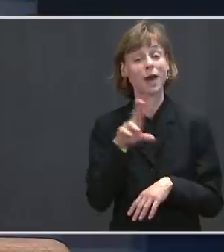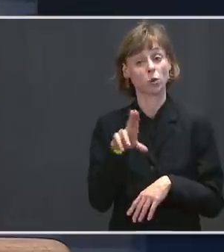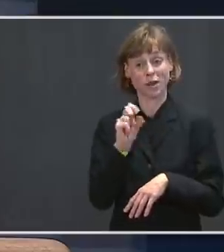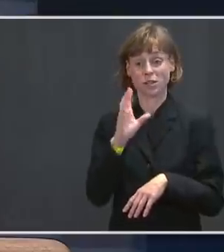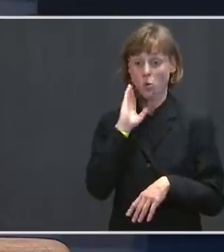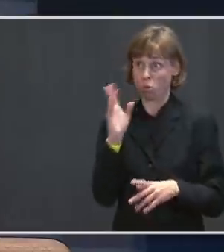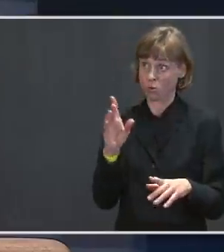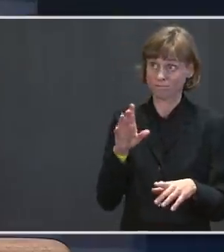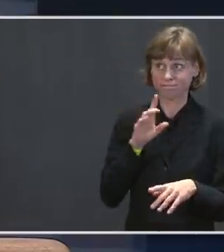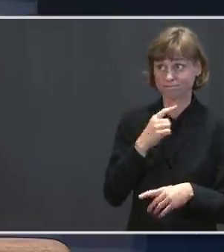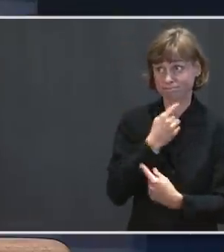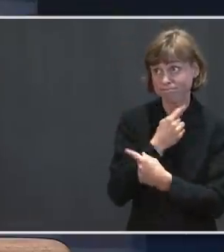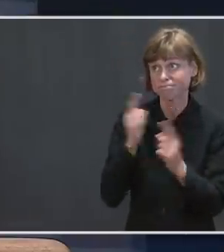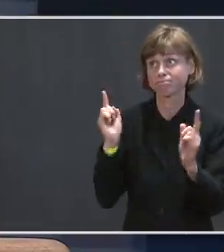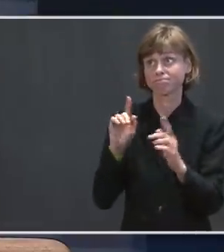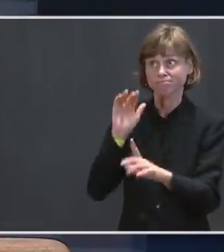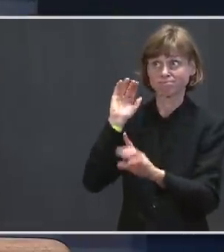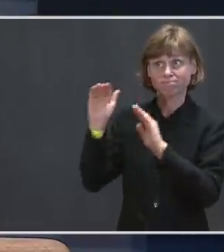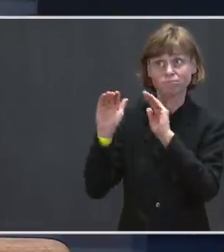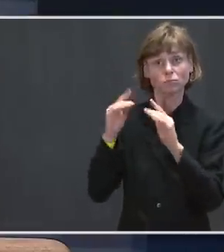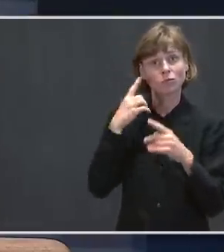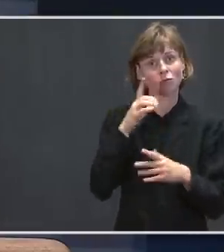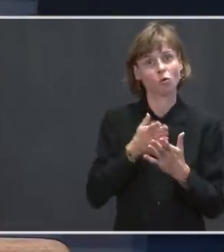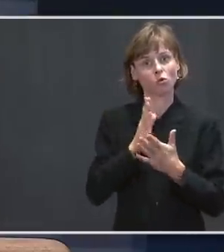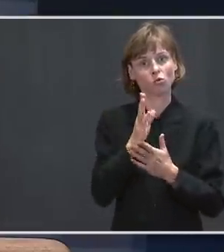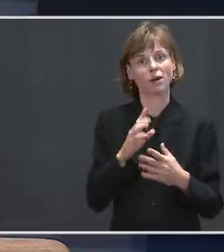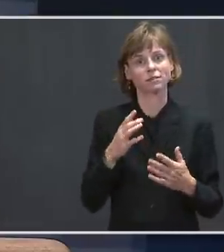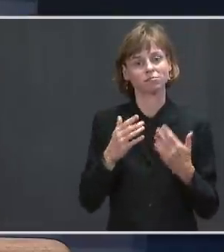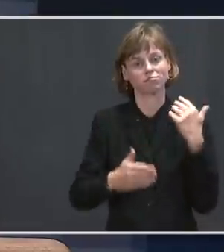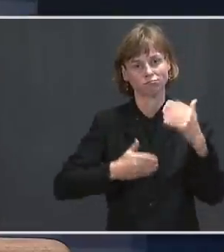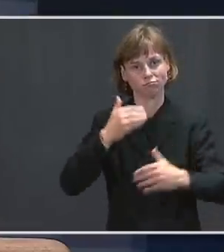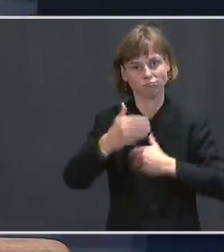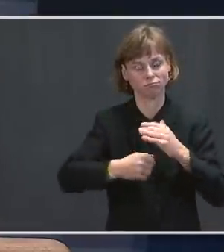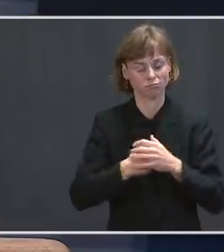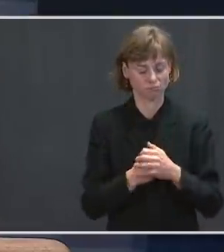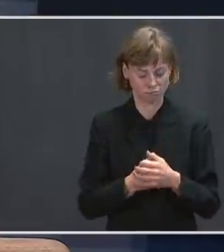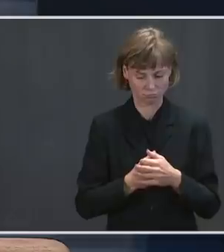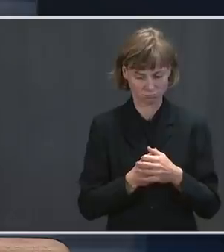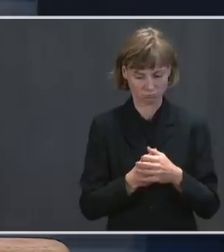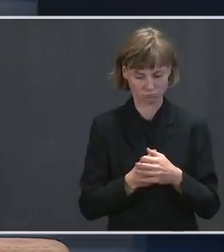on behalf of these rights as we go. Yes. The Press: Thank you so much. Just picking up on Peter's question